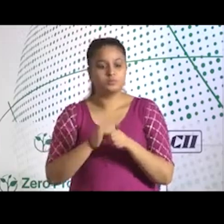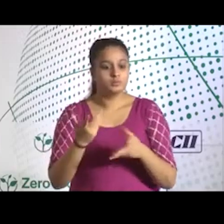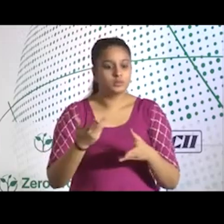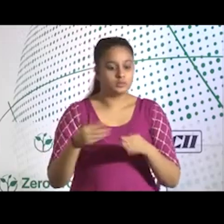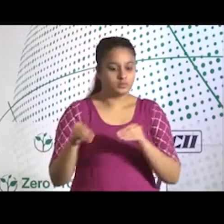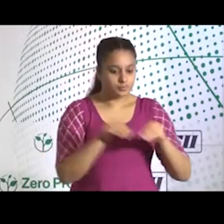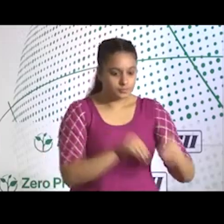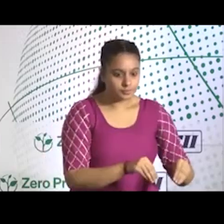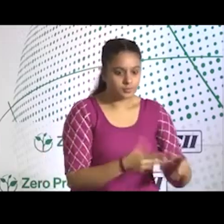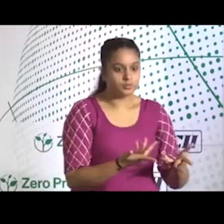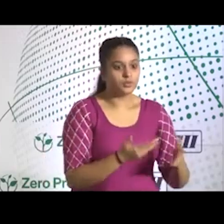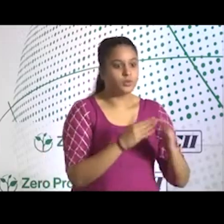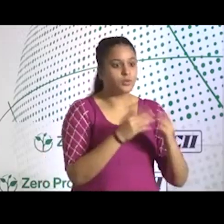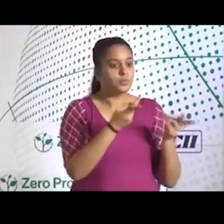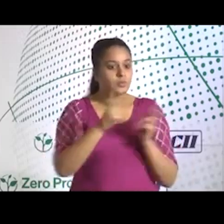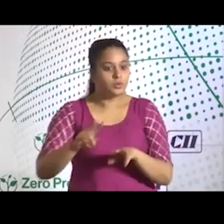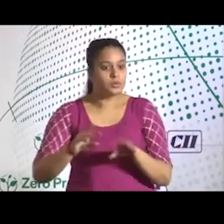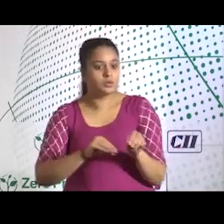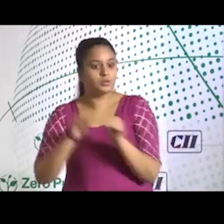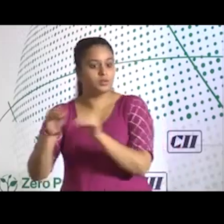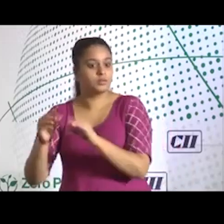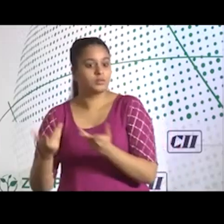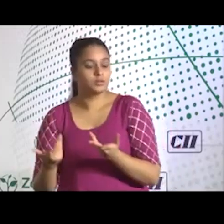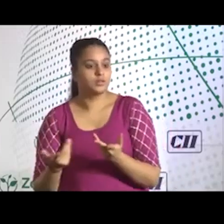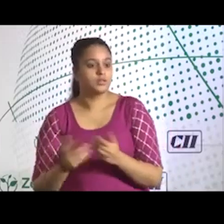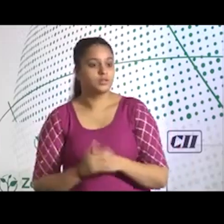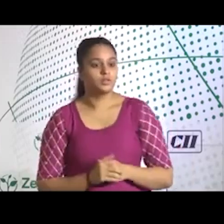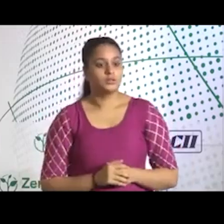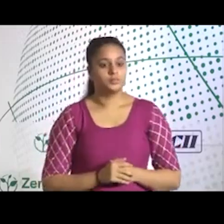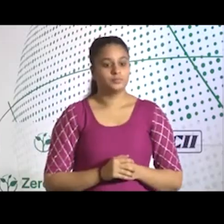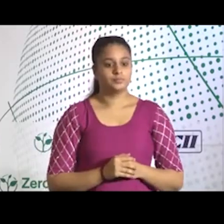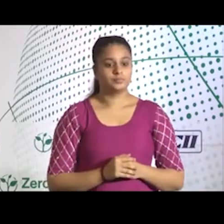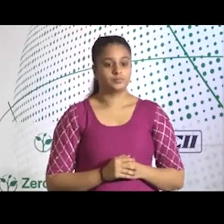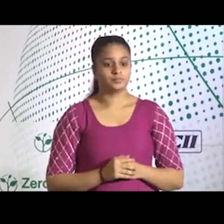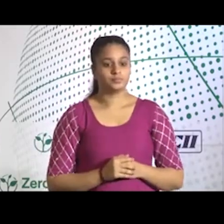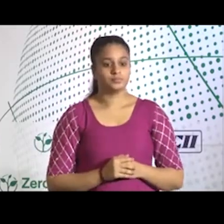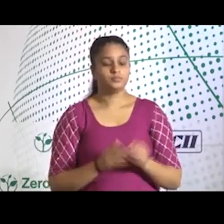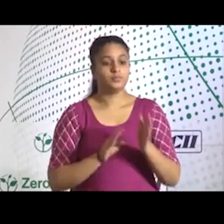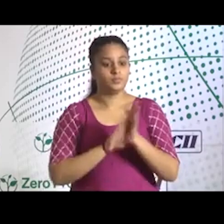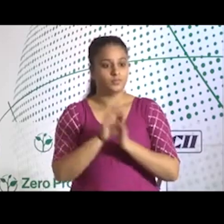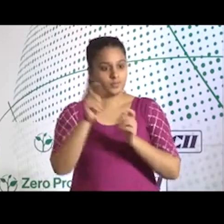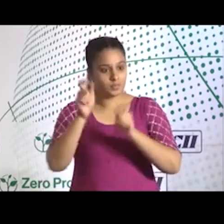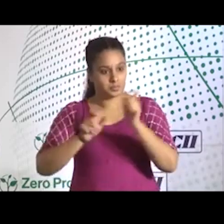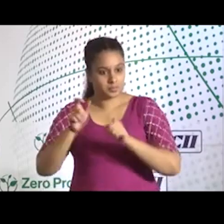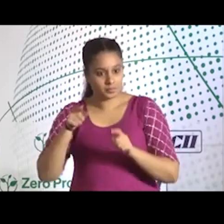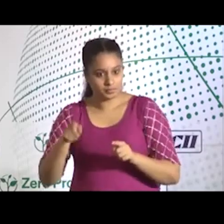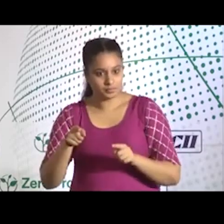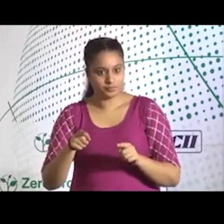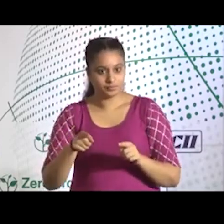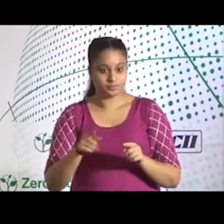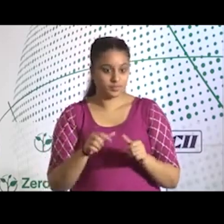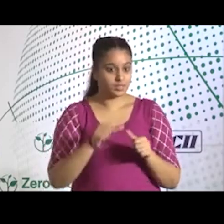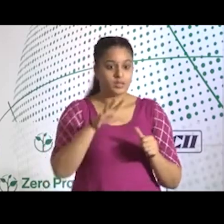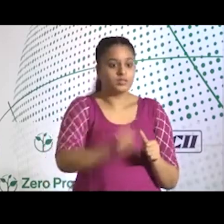They're using tools which have been made by union developers, but there is no accessibility.